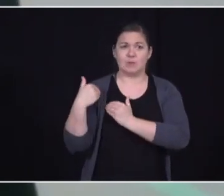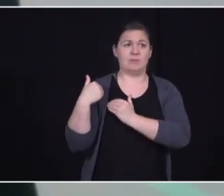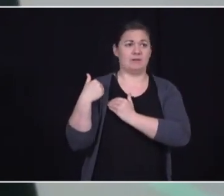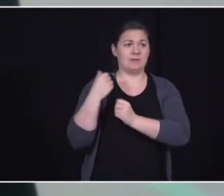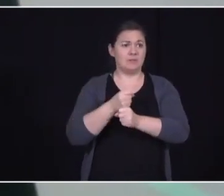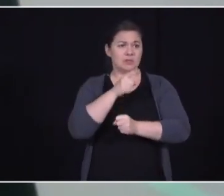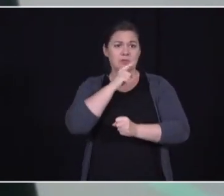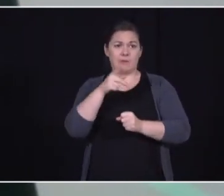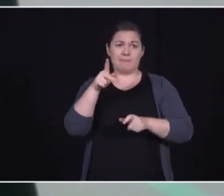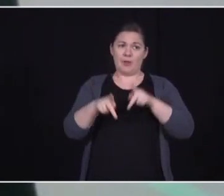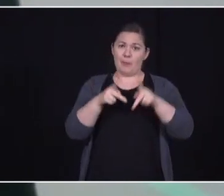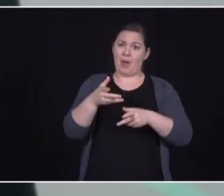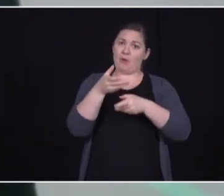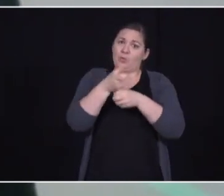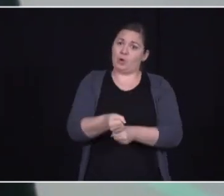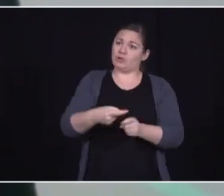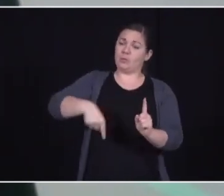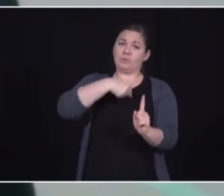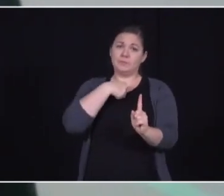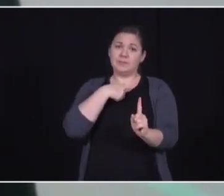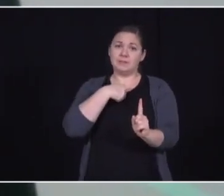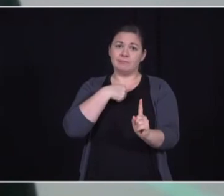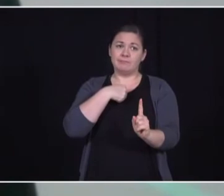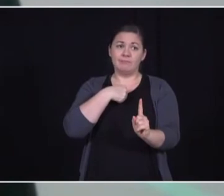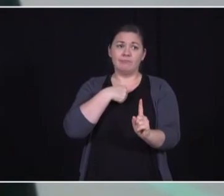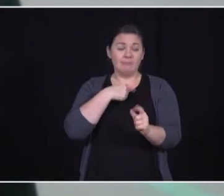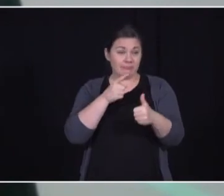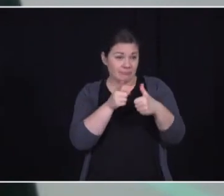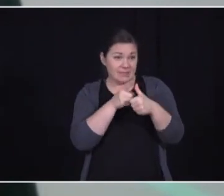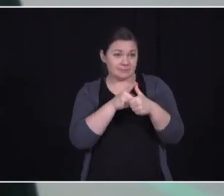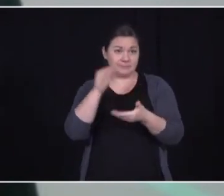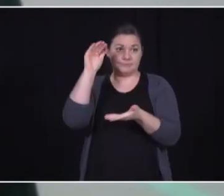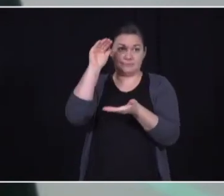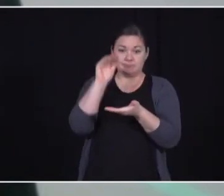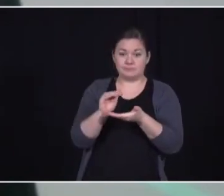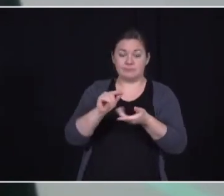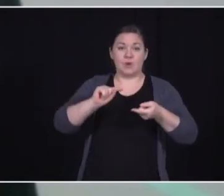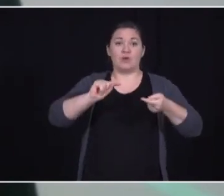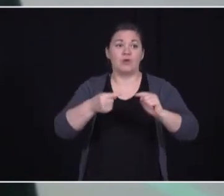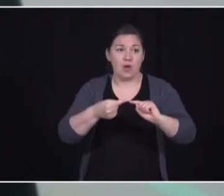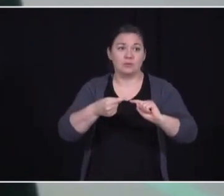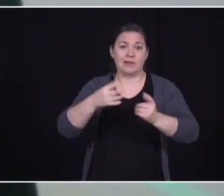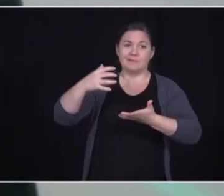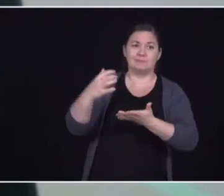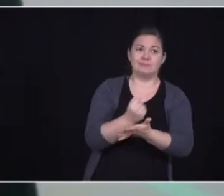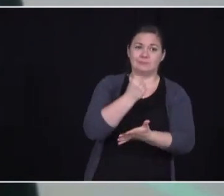The 6 key ethical principles and the framework include minimizing harms and maximizing benefits, equity,